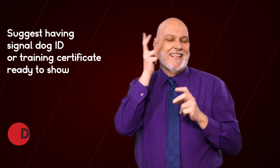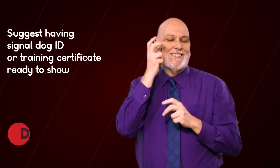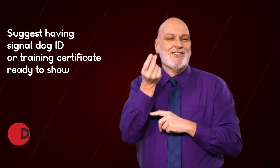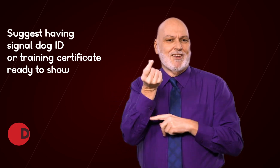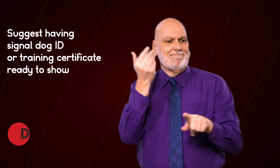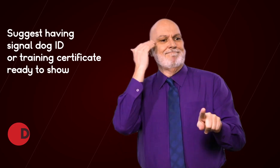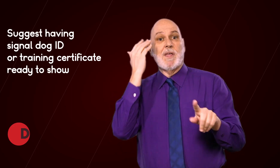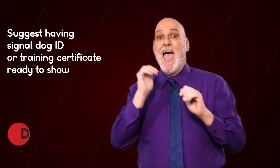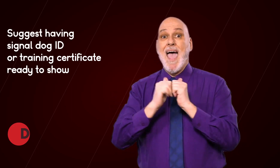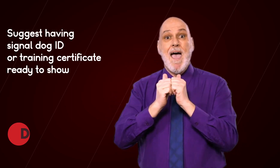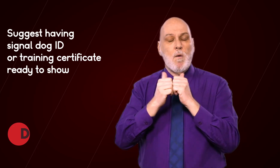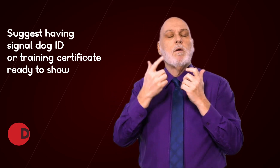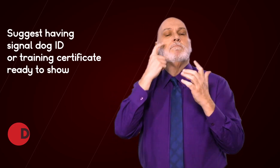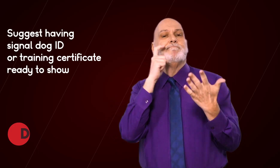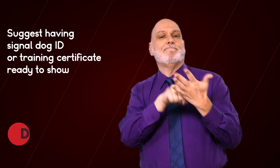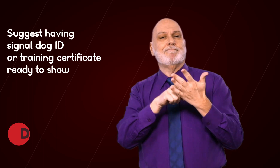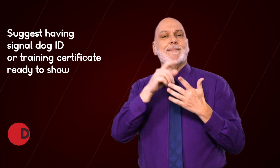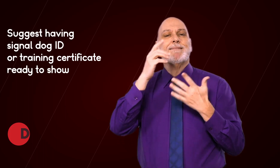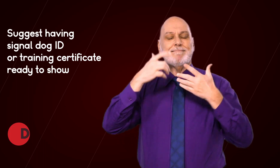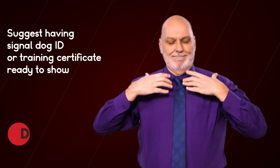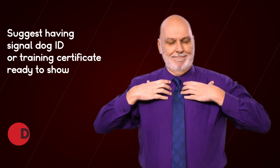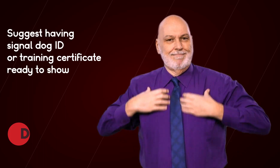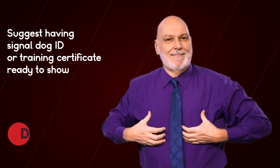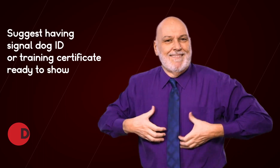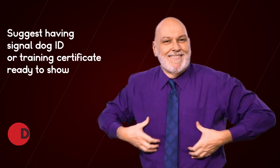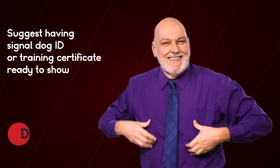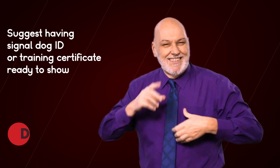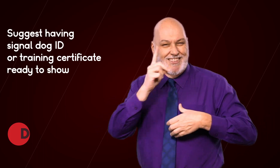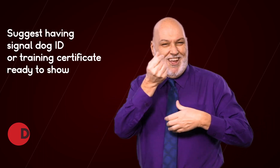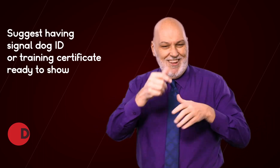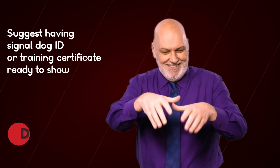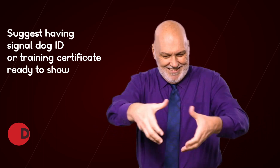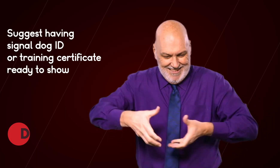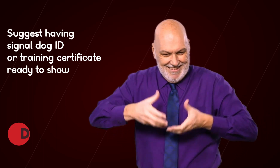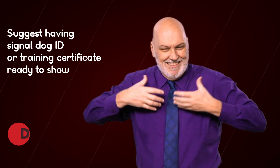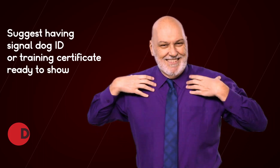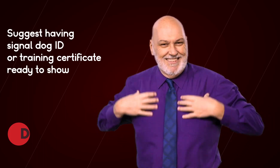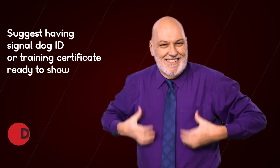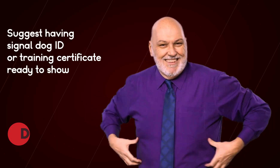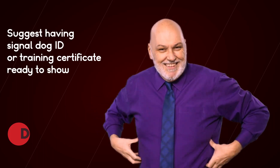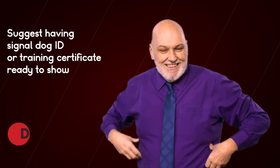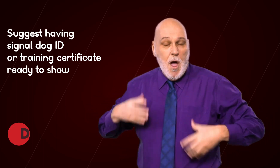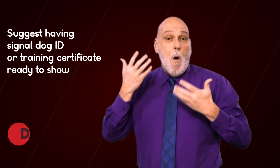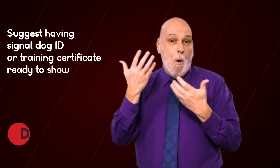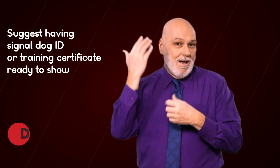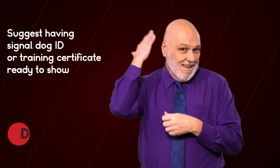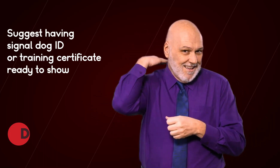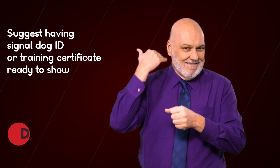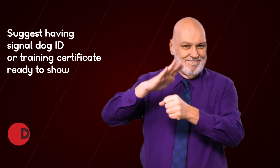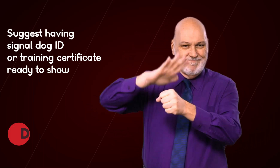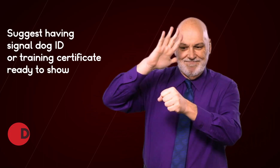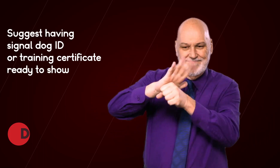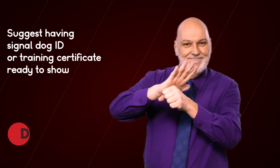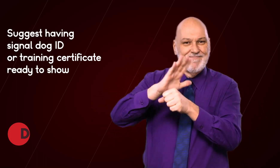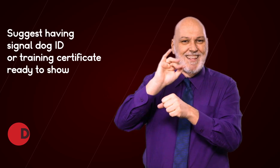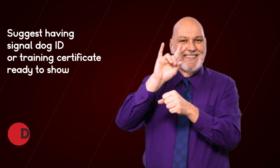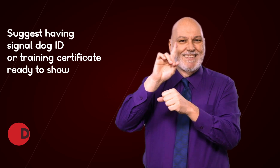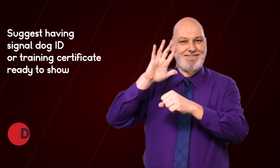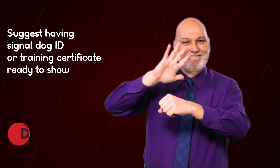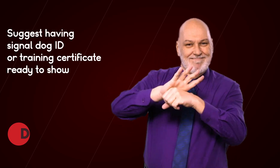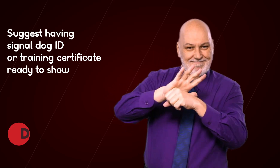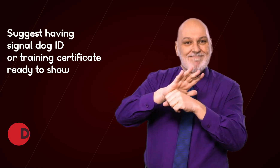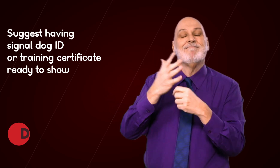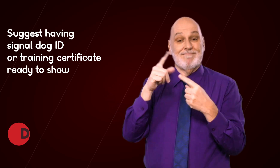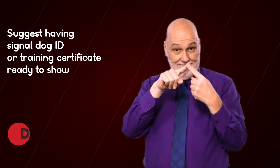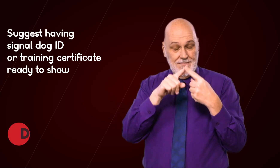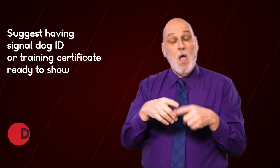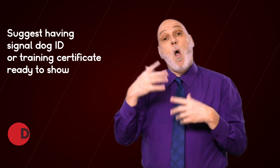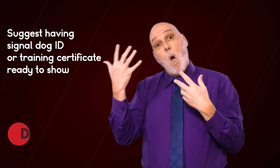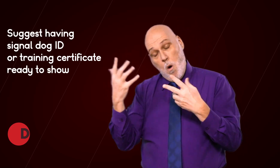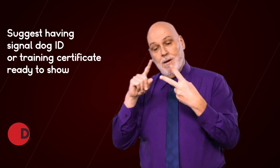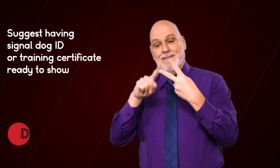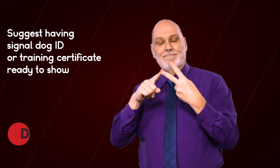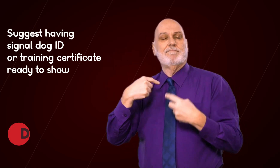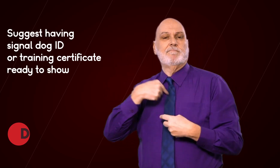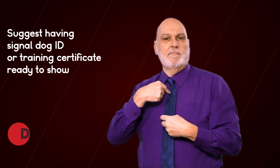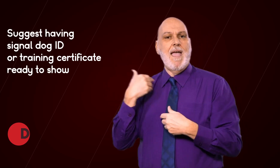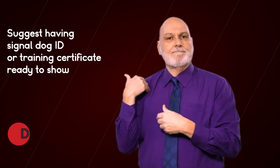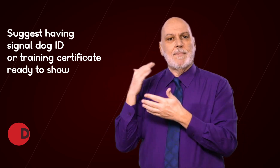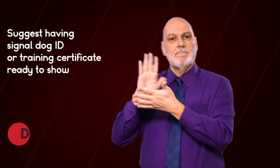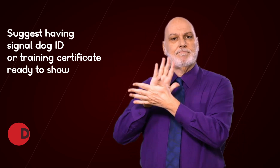or you are able to show documentation indicating that your